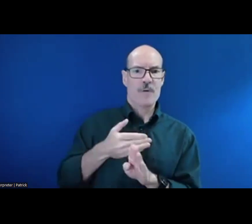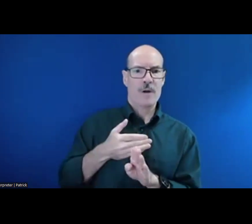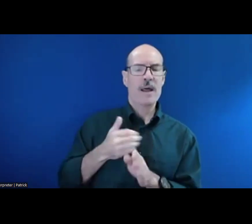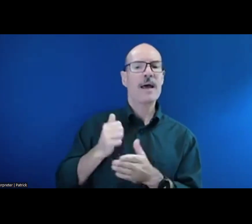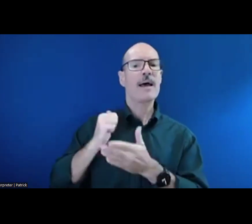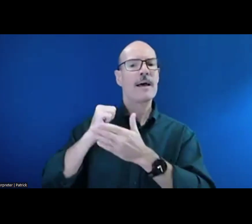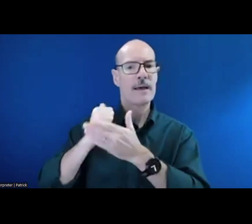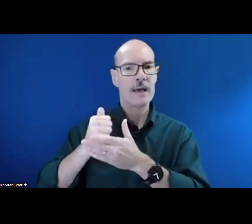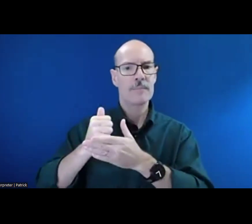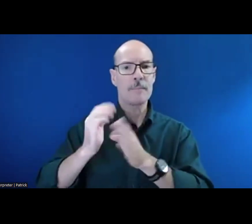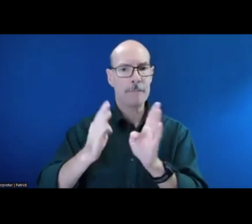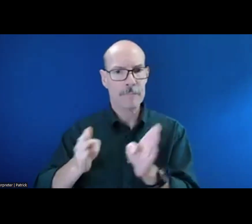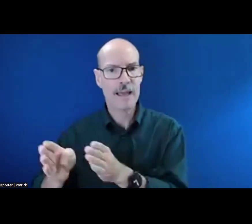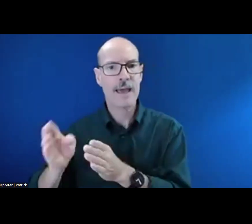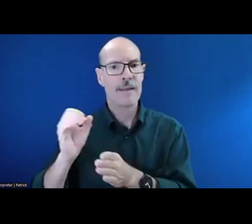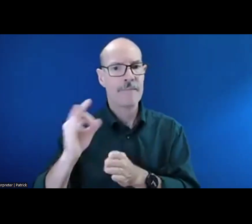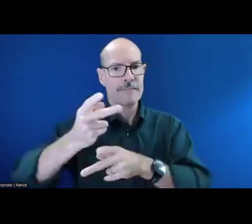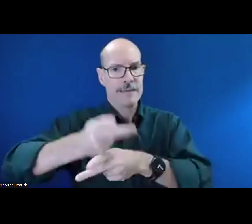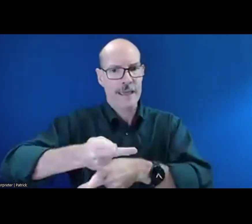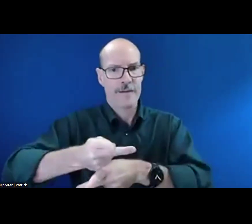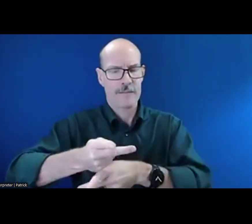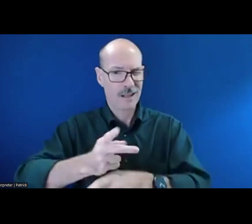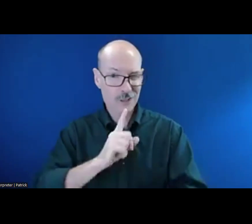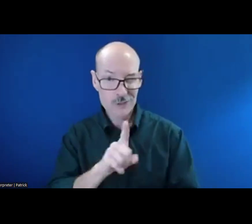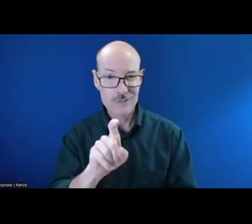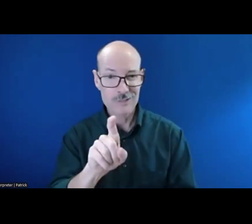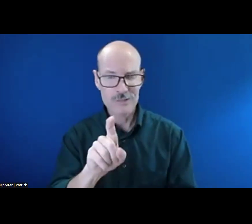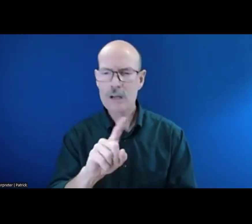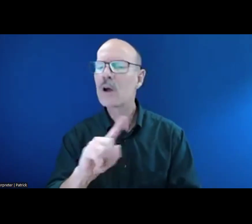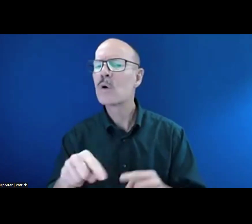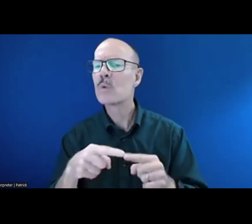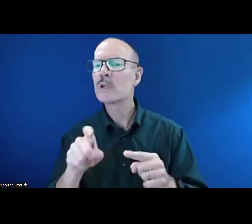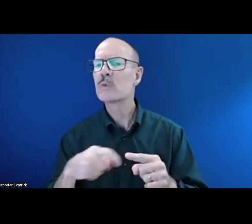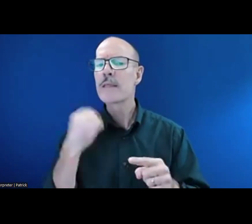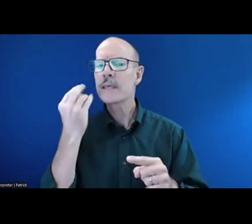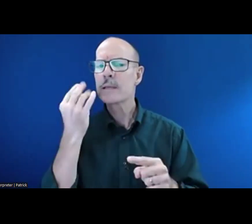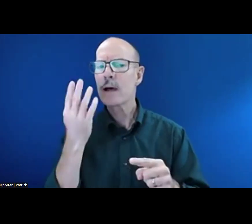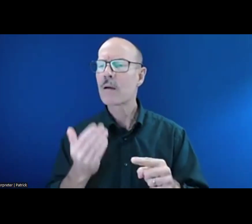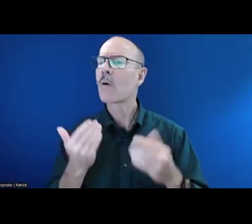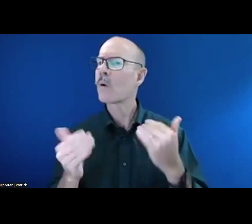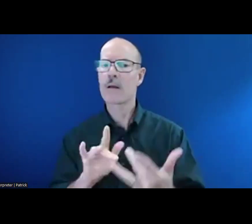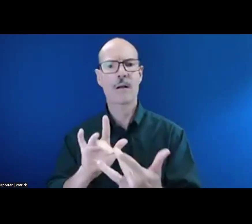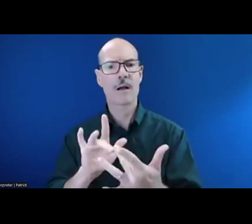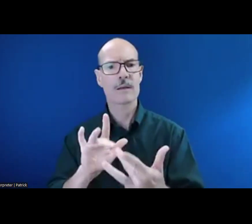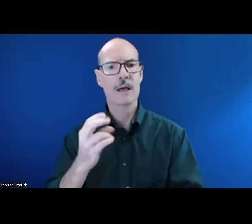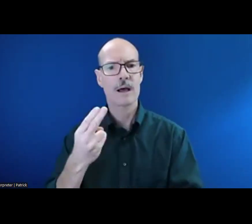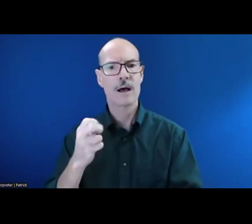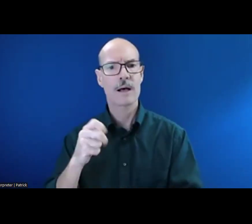Today it seems like Hospice is called in earlier to help create a plan of care. Is this true, and when should you think about contacting Hospice?"